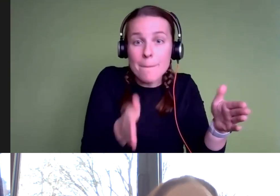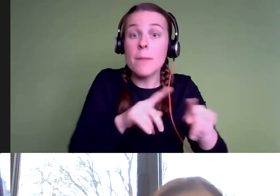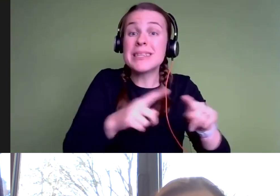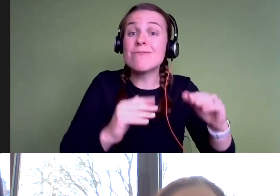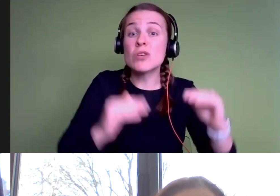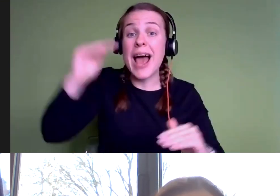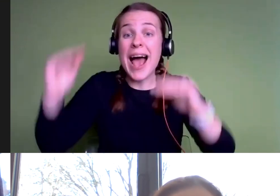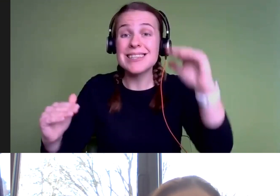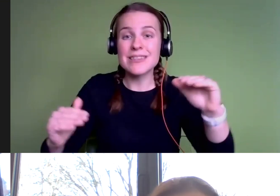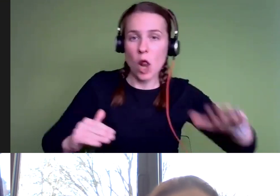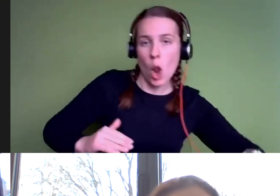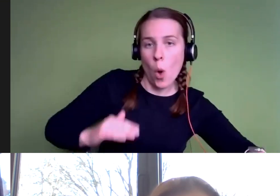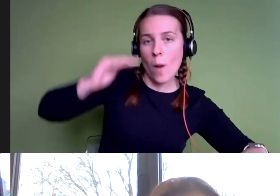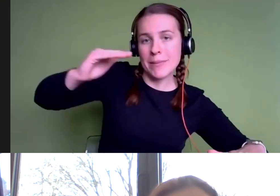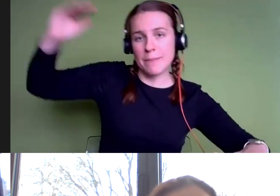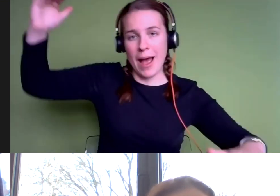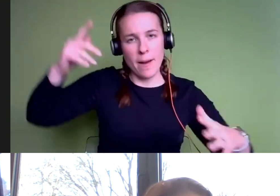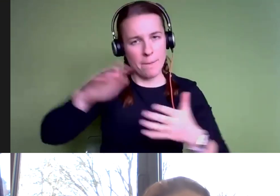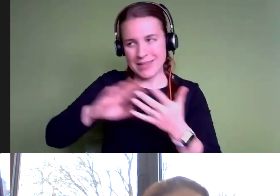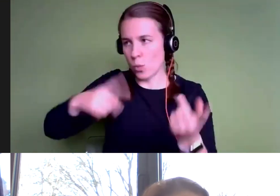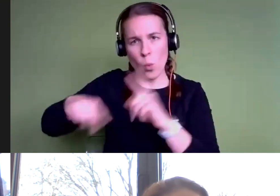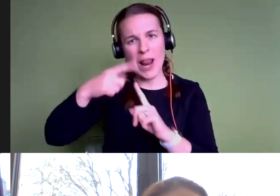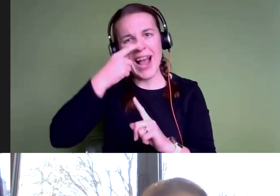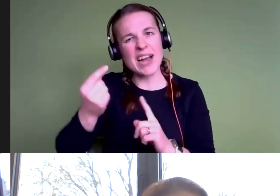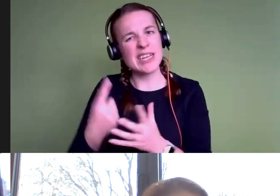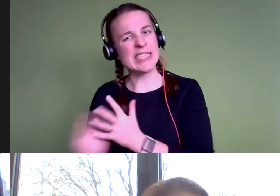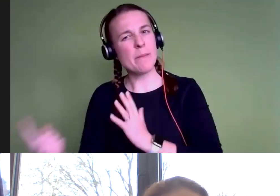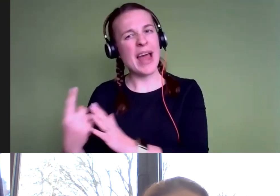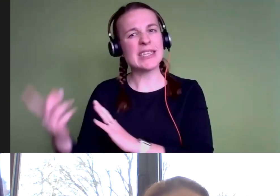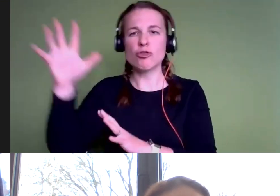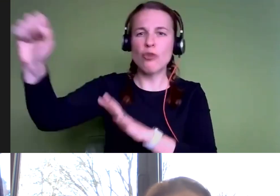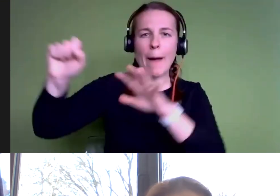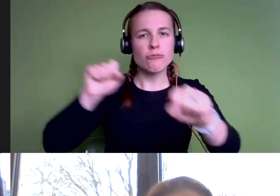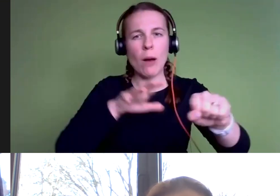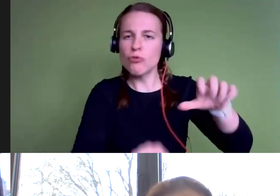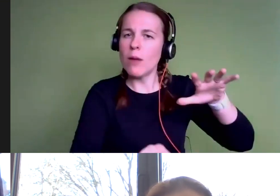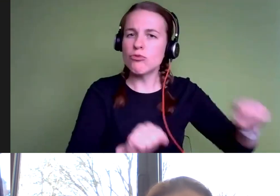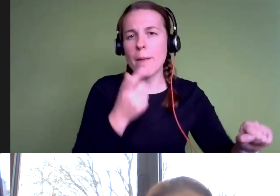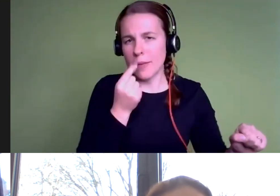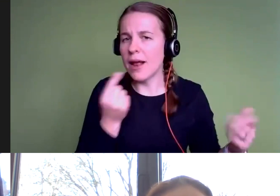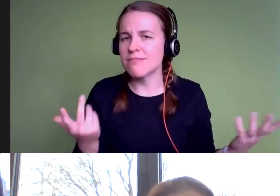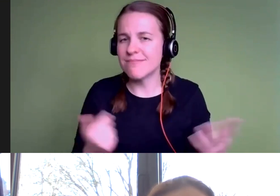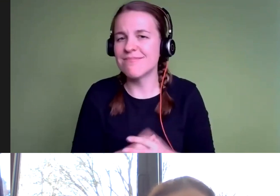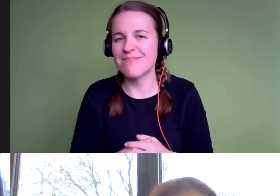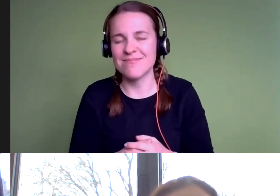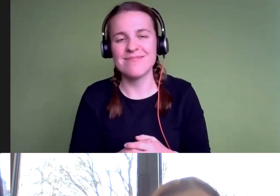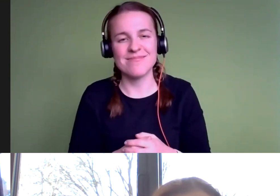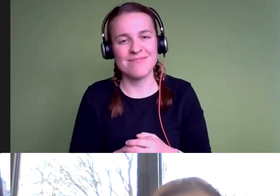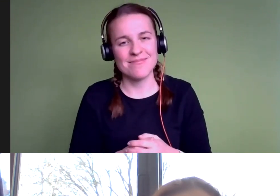One of the things that got me was that you had all of your tools